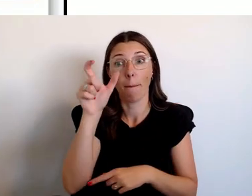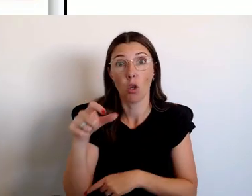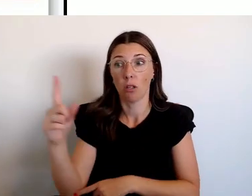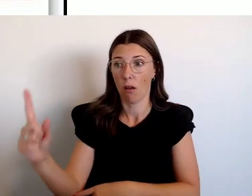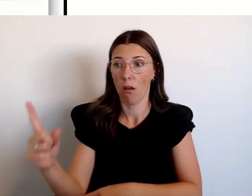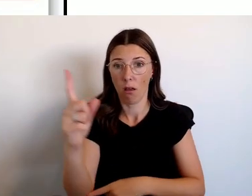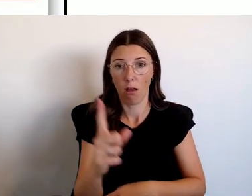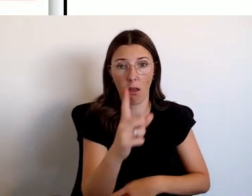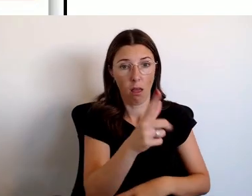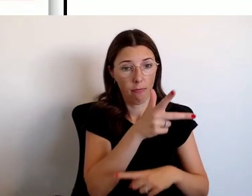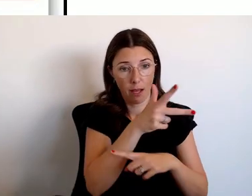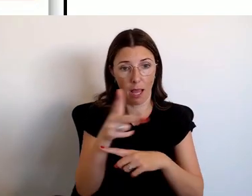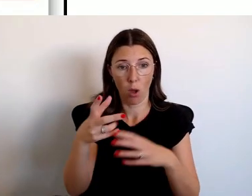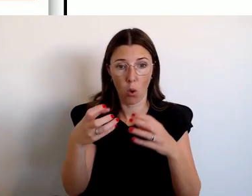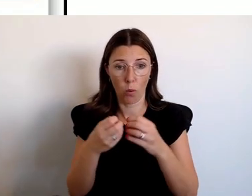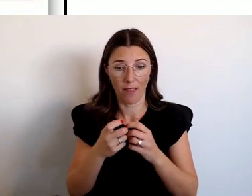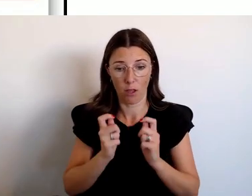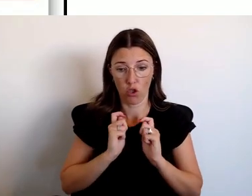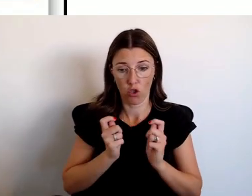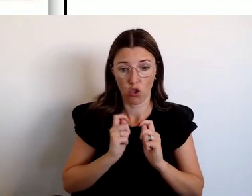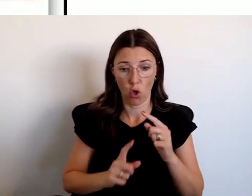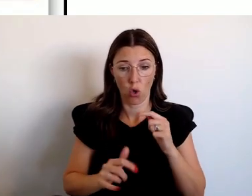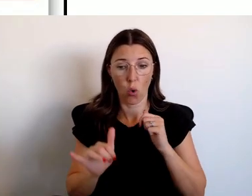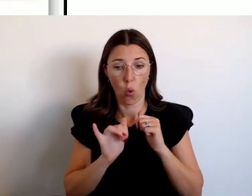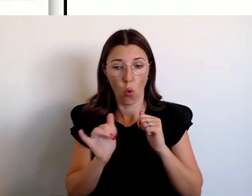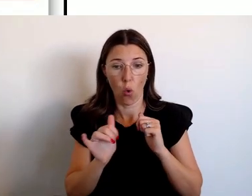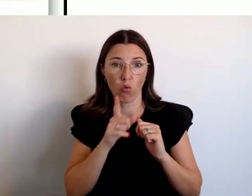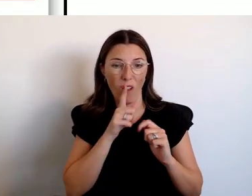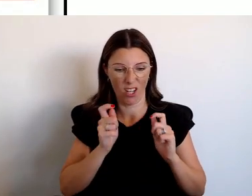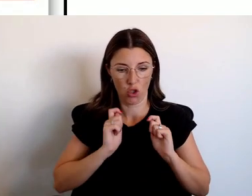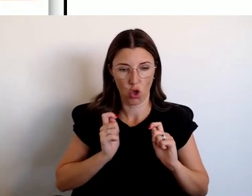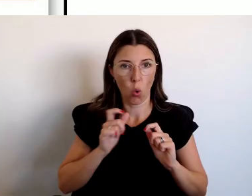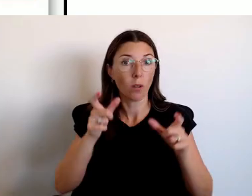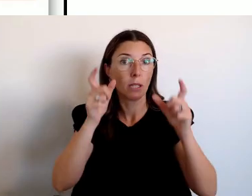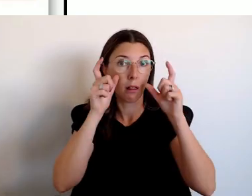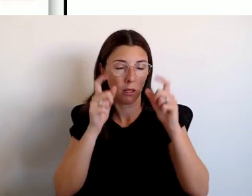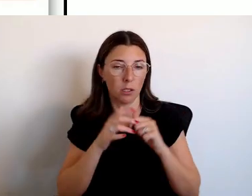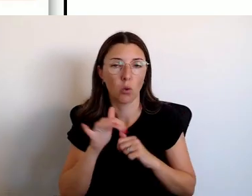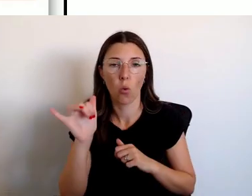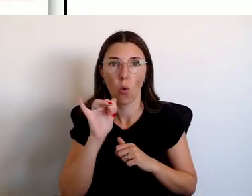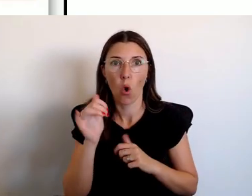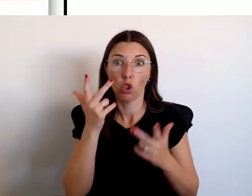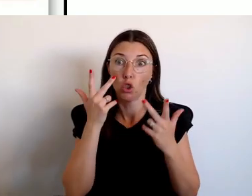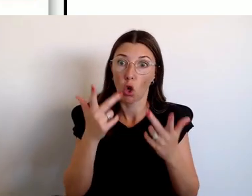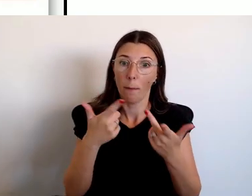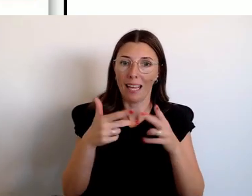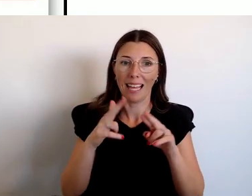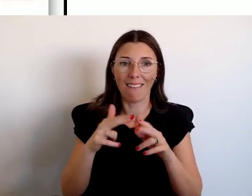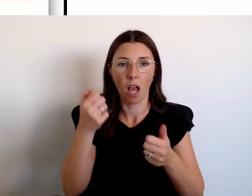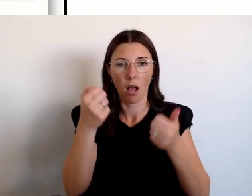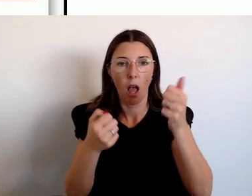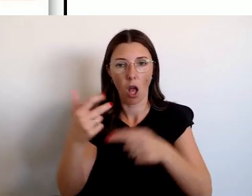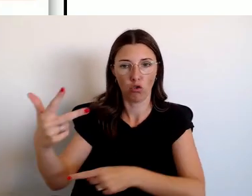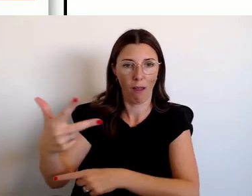shirt and a pair of sunglasses, or show me any time that a car with a trailer drives past.